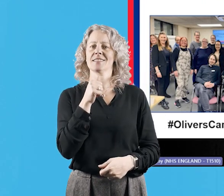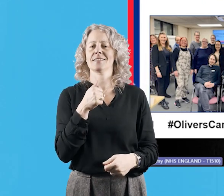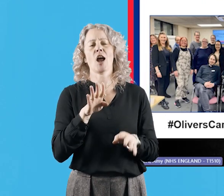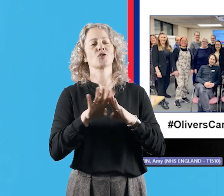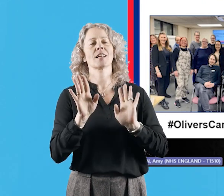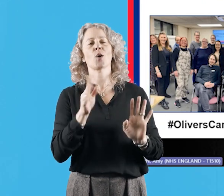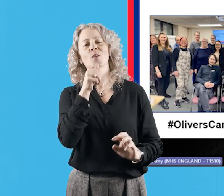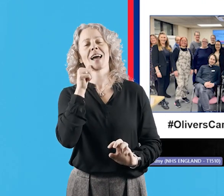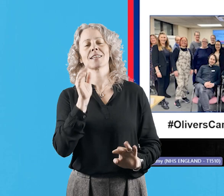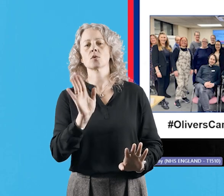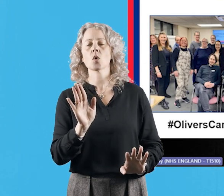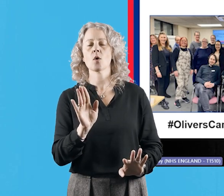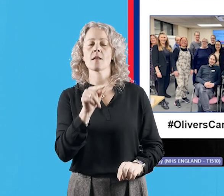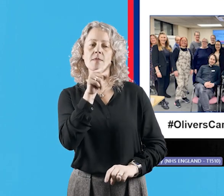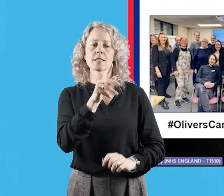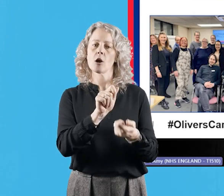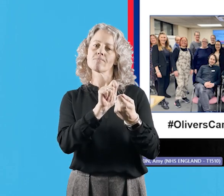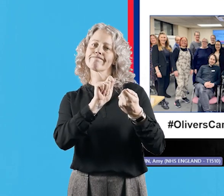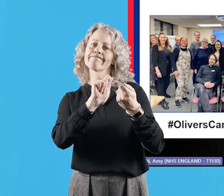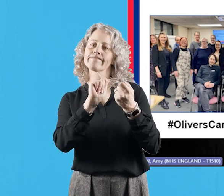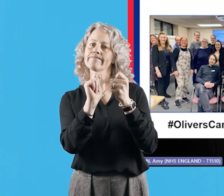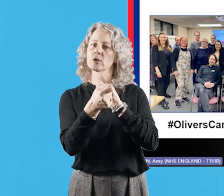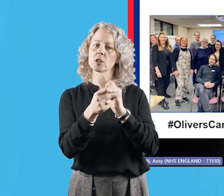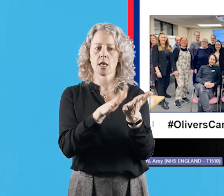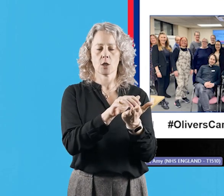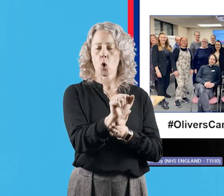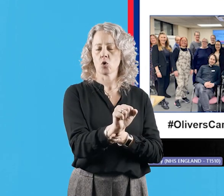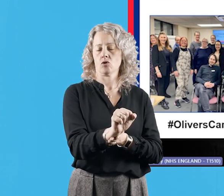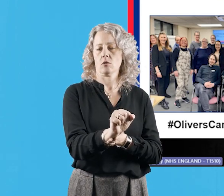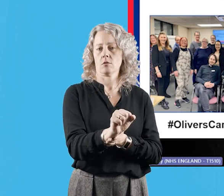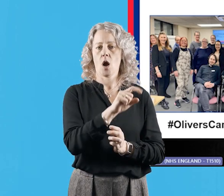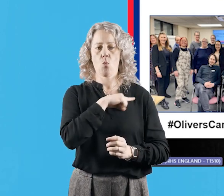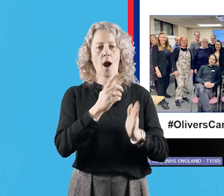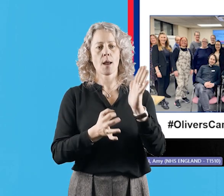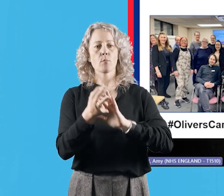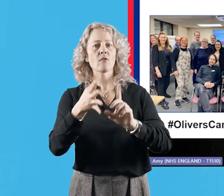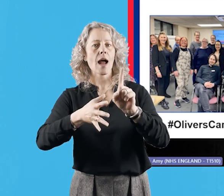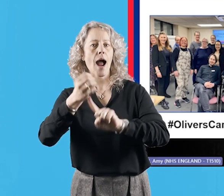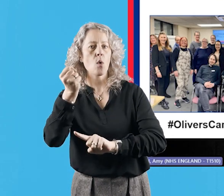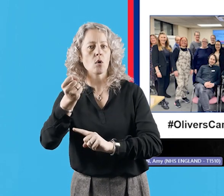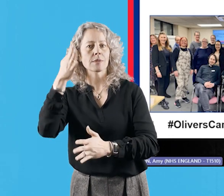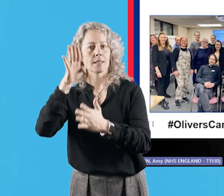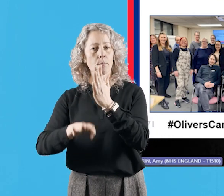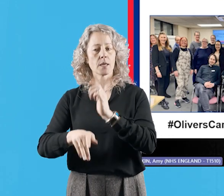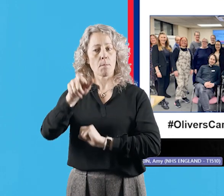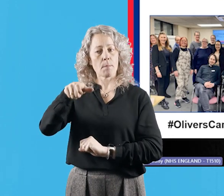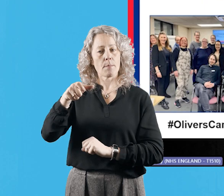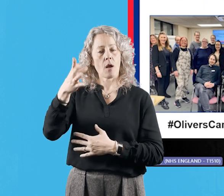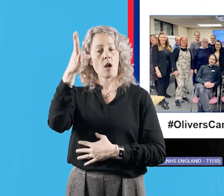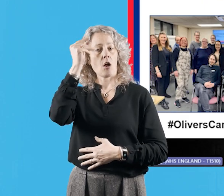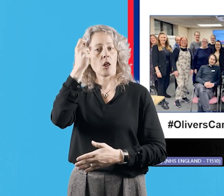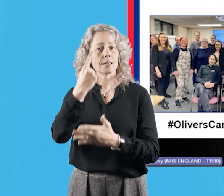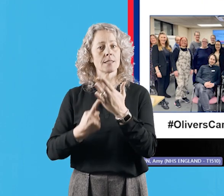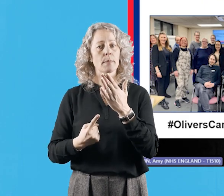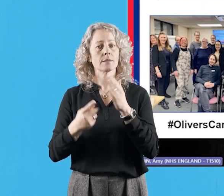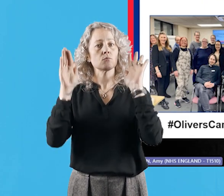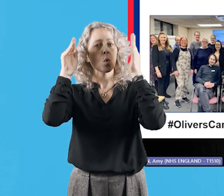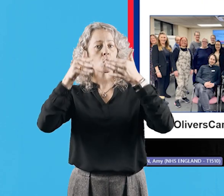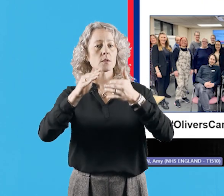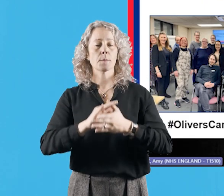nice thing to do. This is about changing the culture, improving outcomes and experience of people with a learning